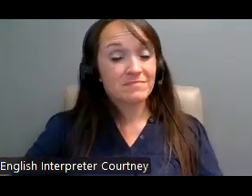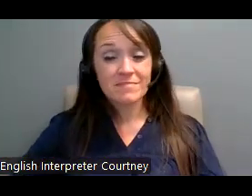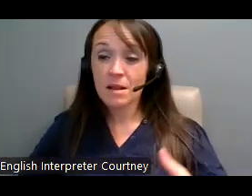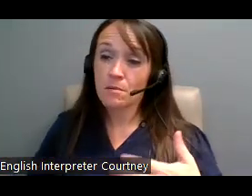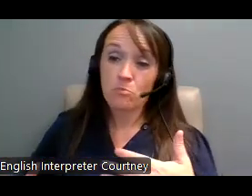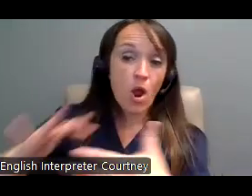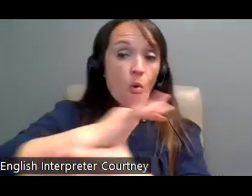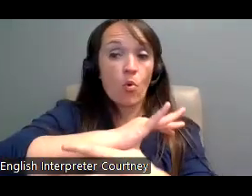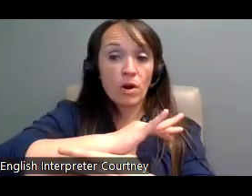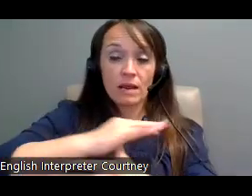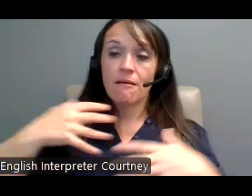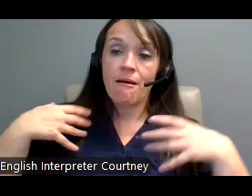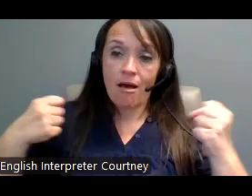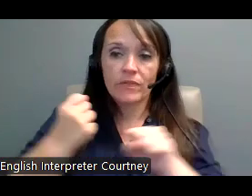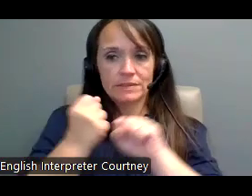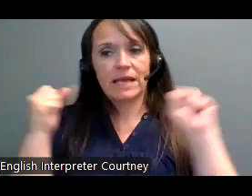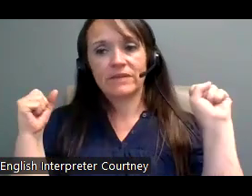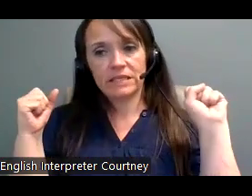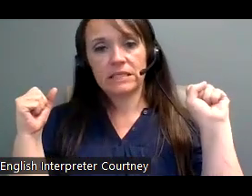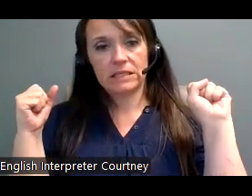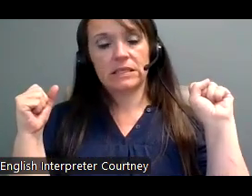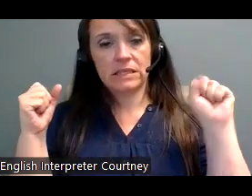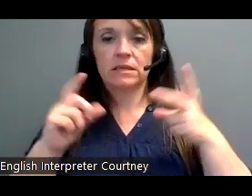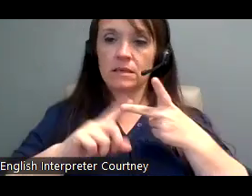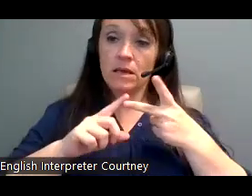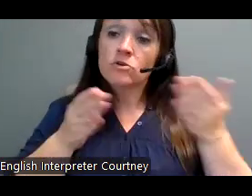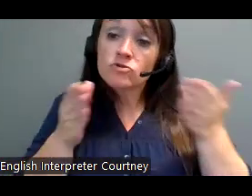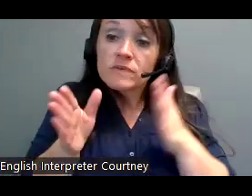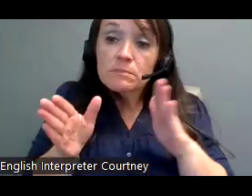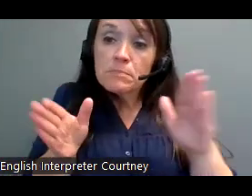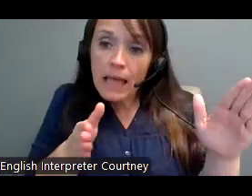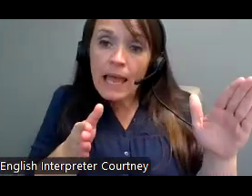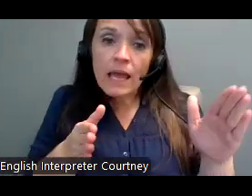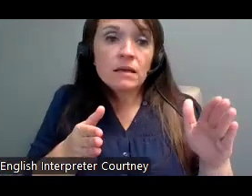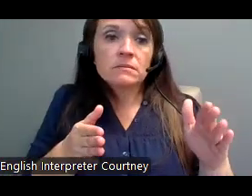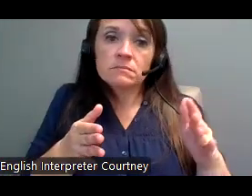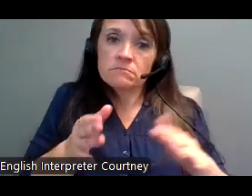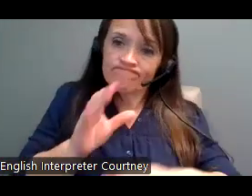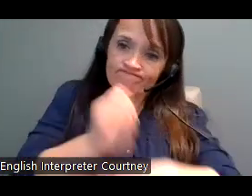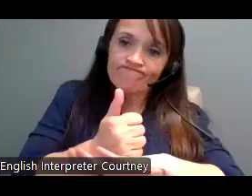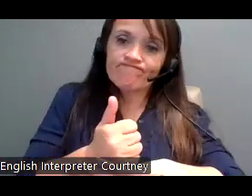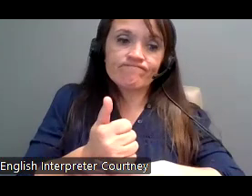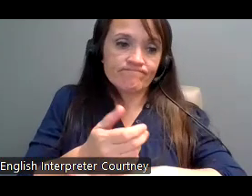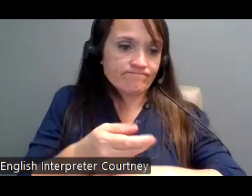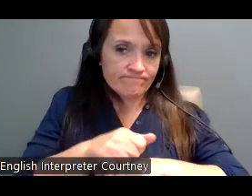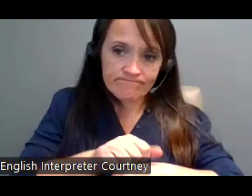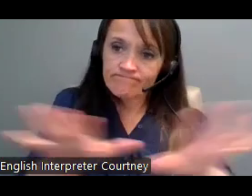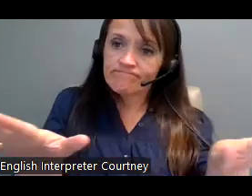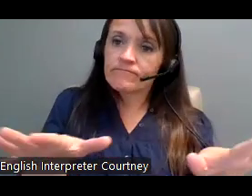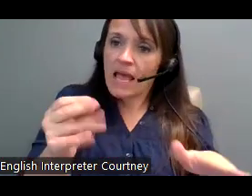We want to implement this service plan to ensure that is followed as intended. We want to address